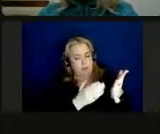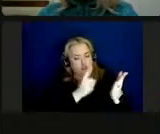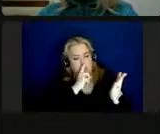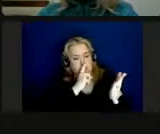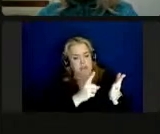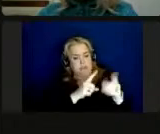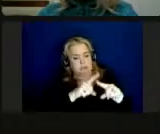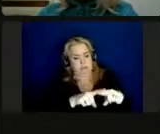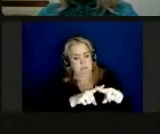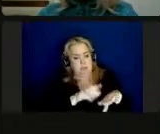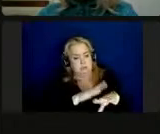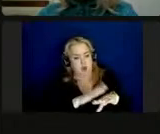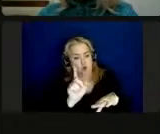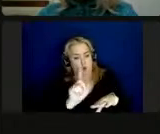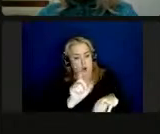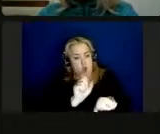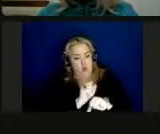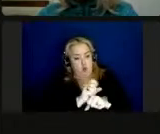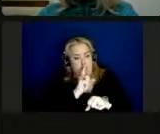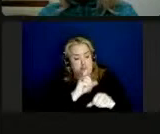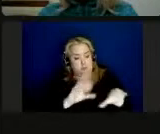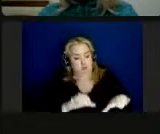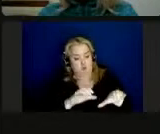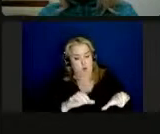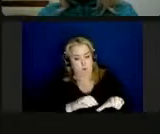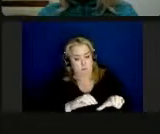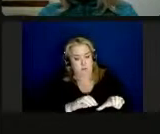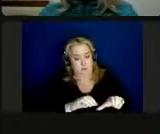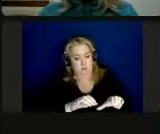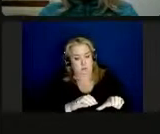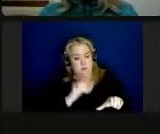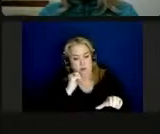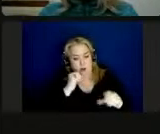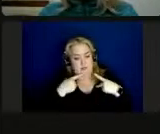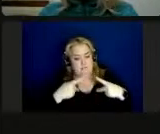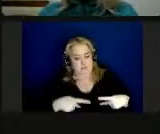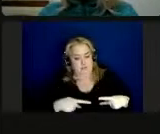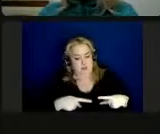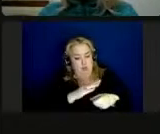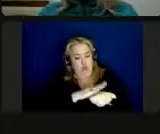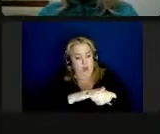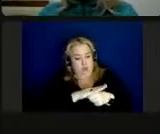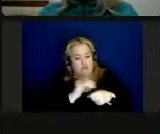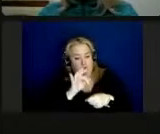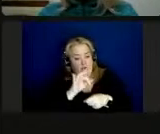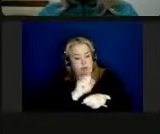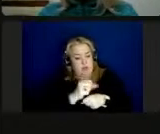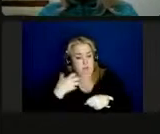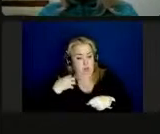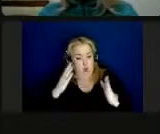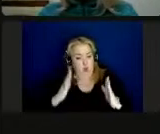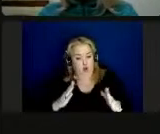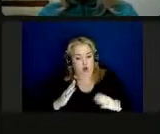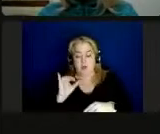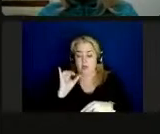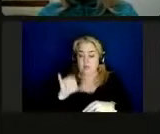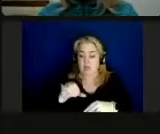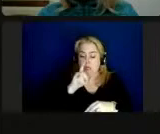IS THERE A REASON THAT Y DECIDED TO WRITE DOWN YOUR